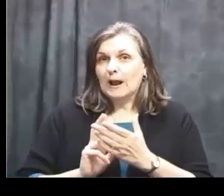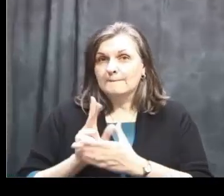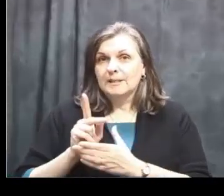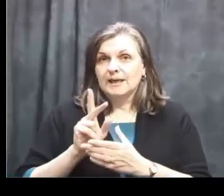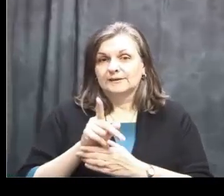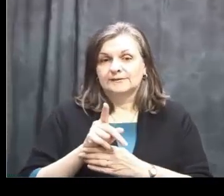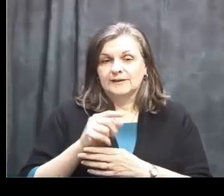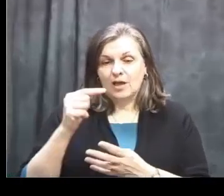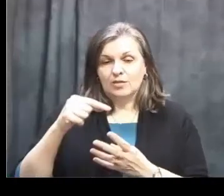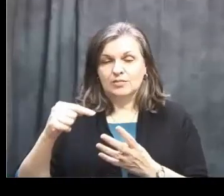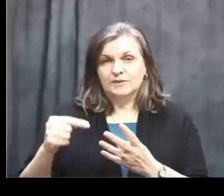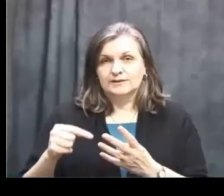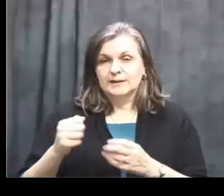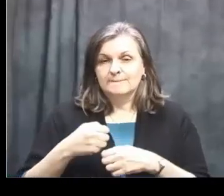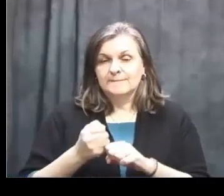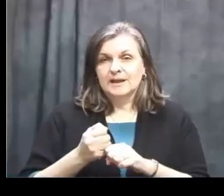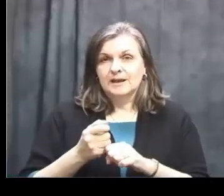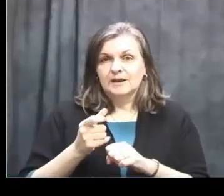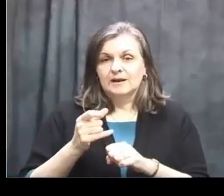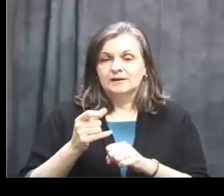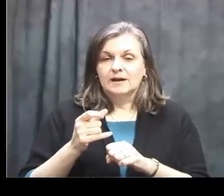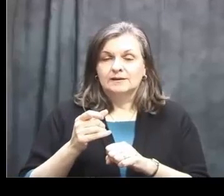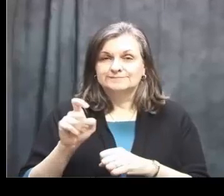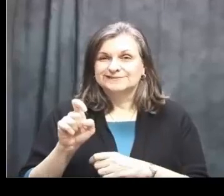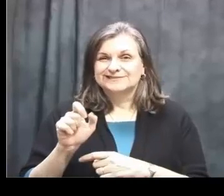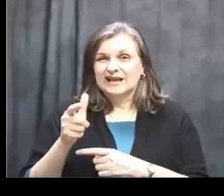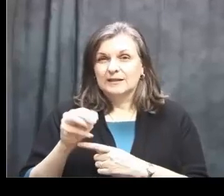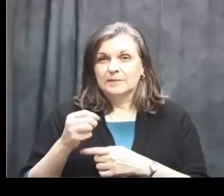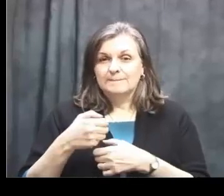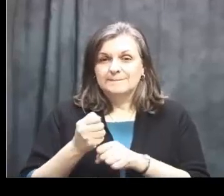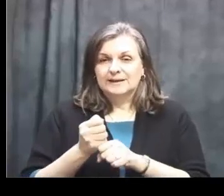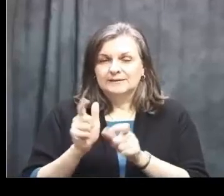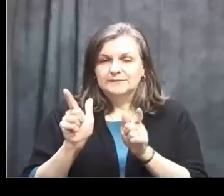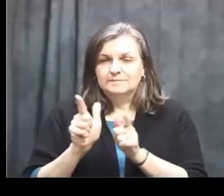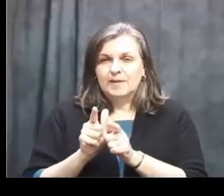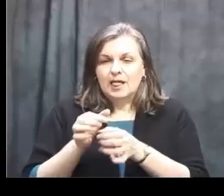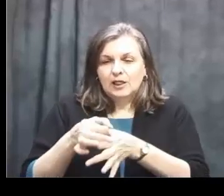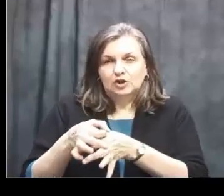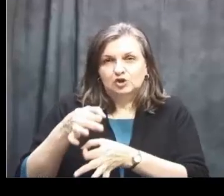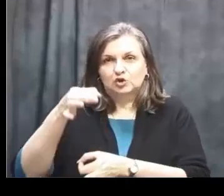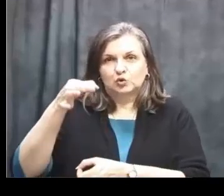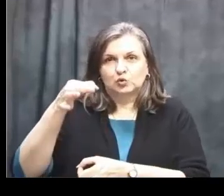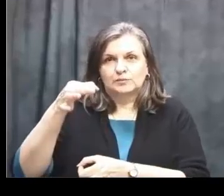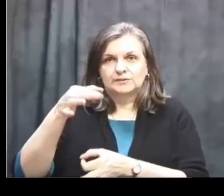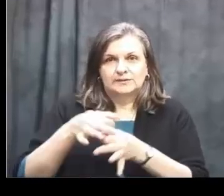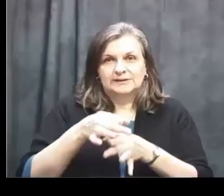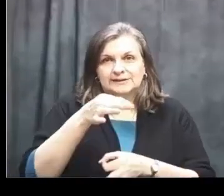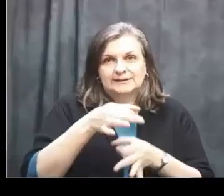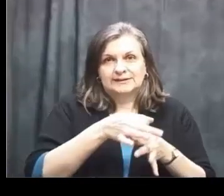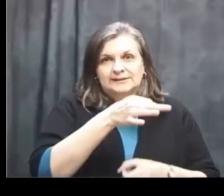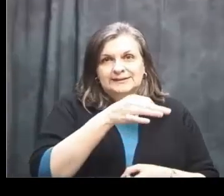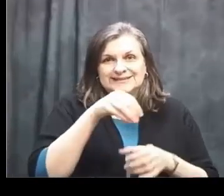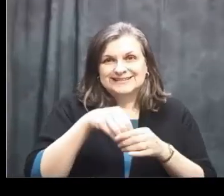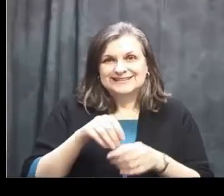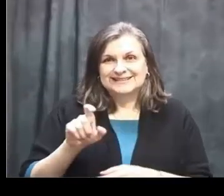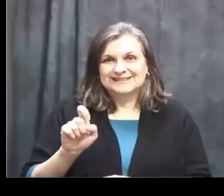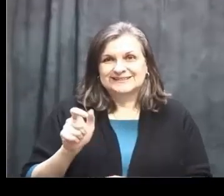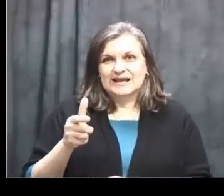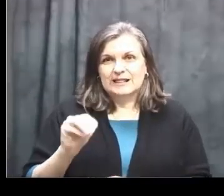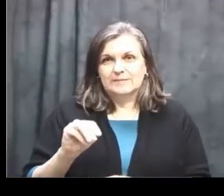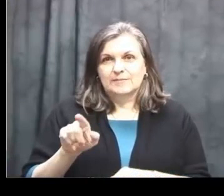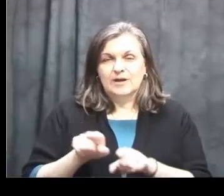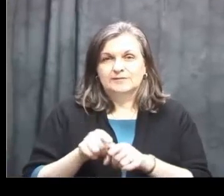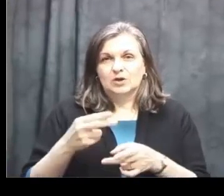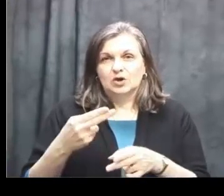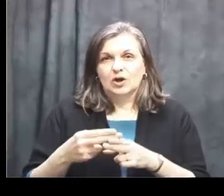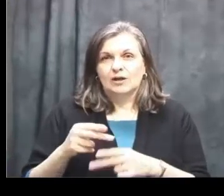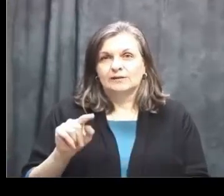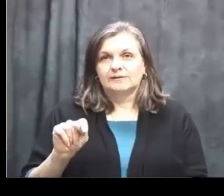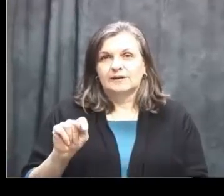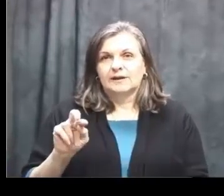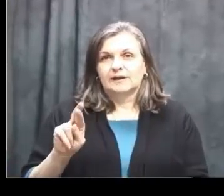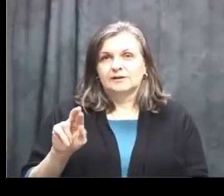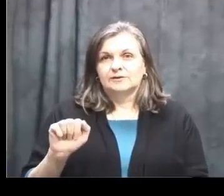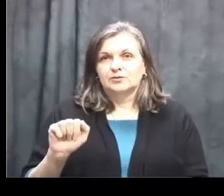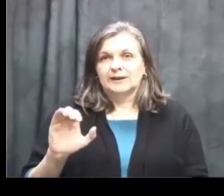these are actually going to be made up of very small tubes within the xylem tissue that we looked at before known as trachids and